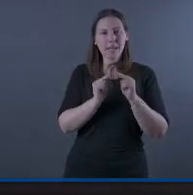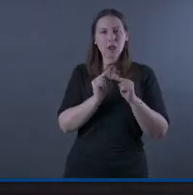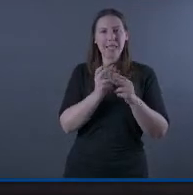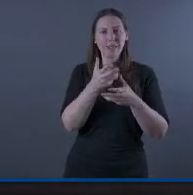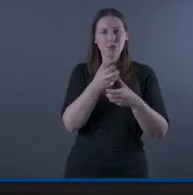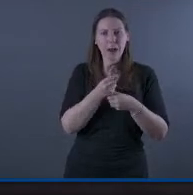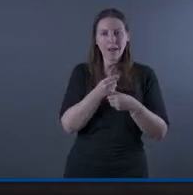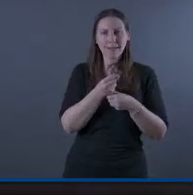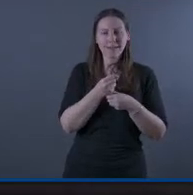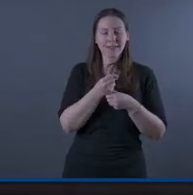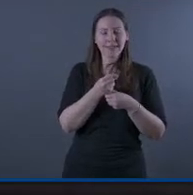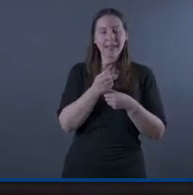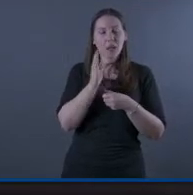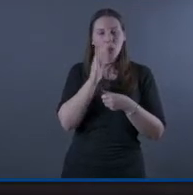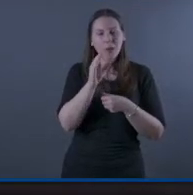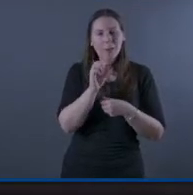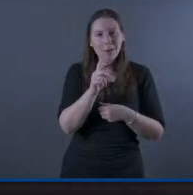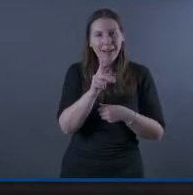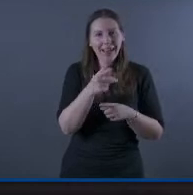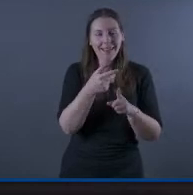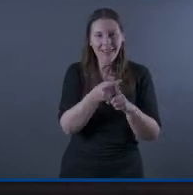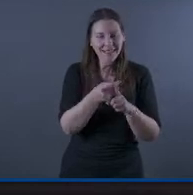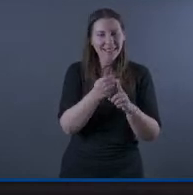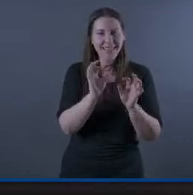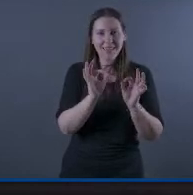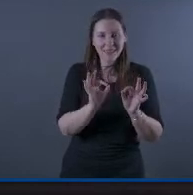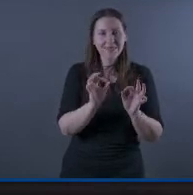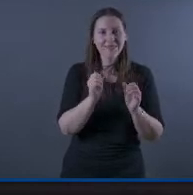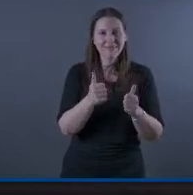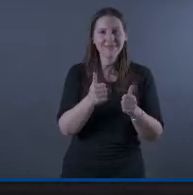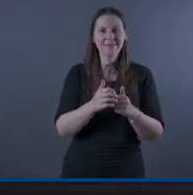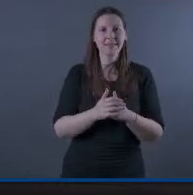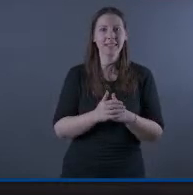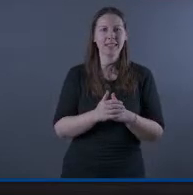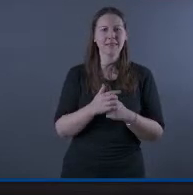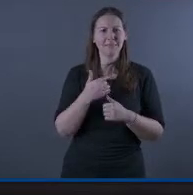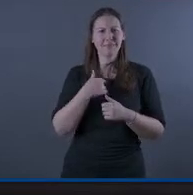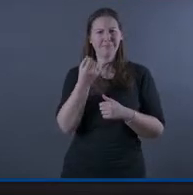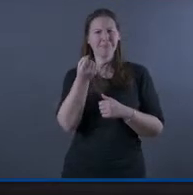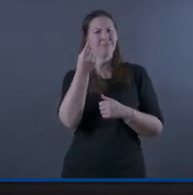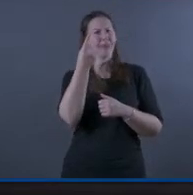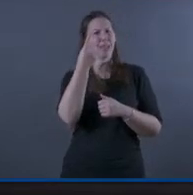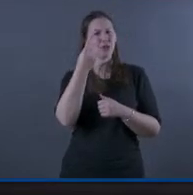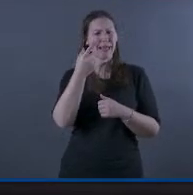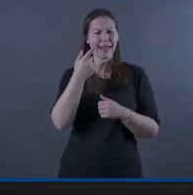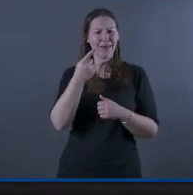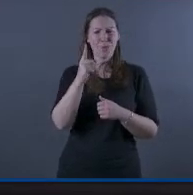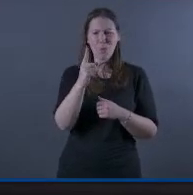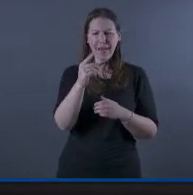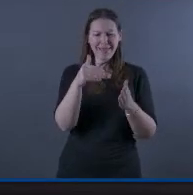And I can totally understand somebody coming into a clinic where we're trying to do a thousand or more patients a day.